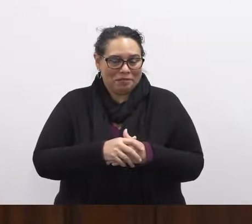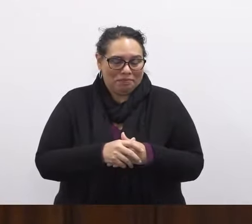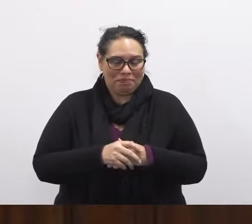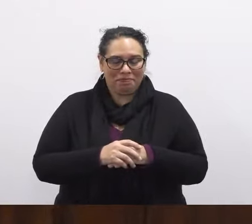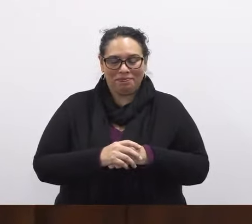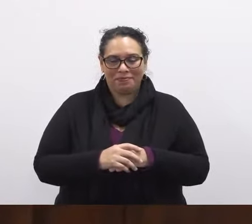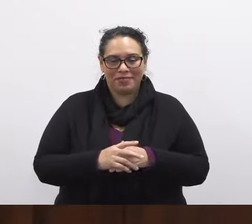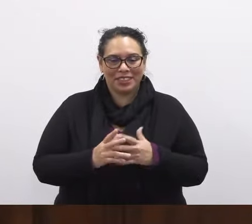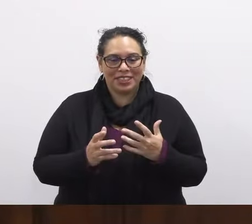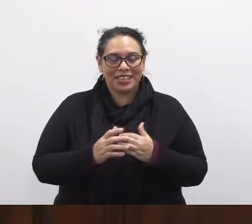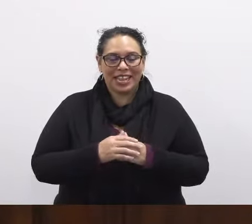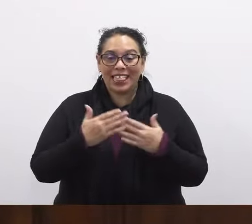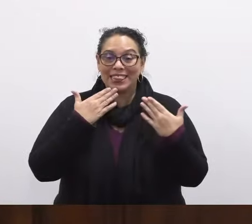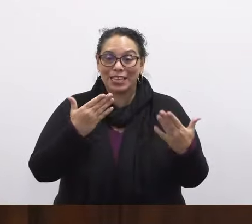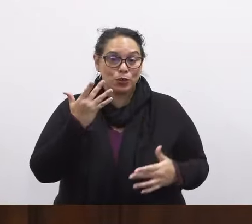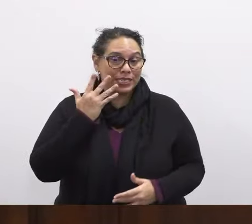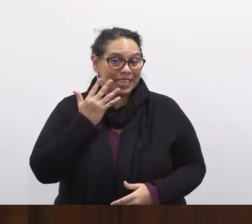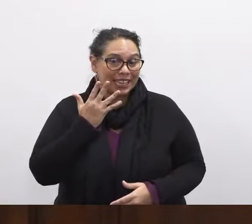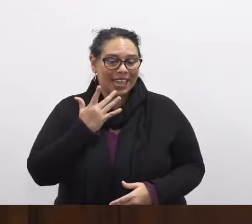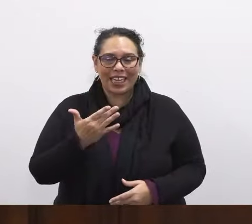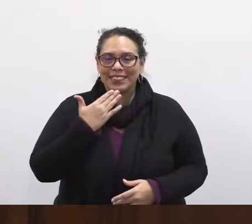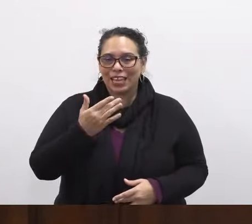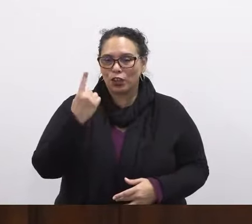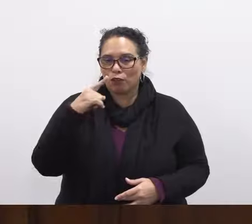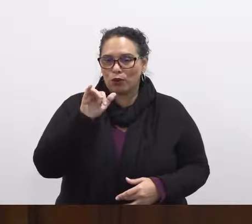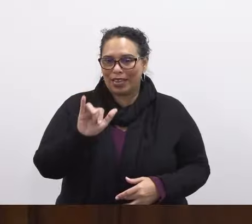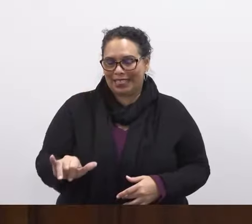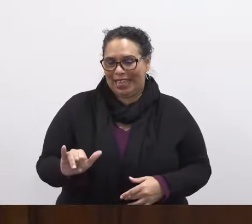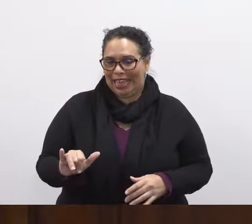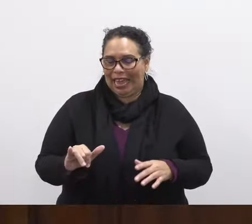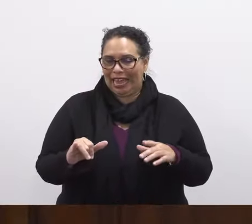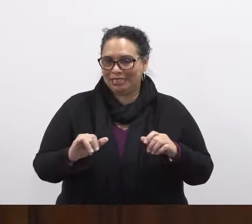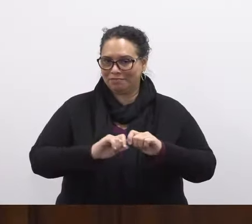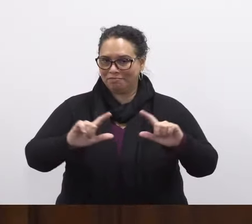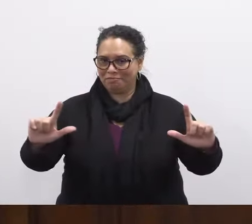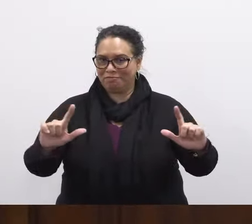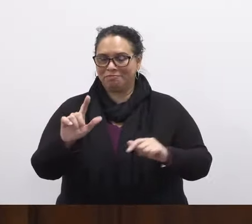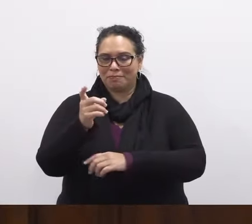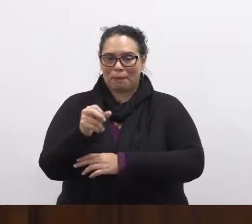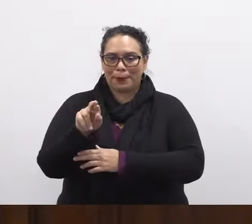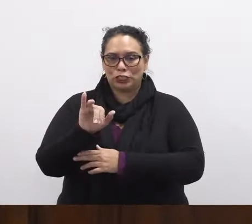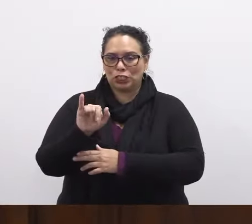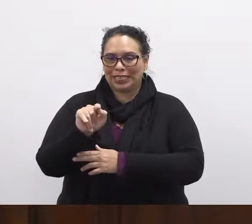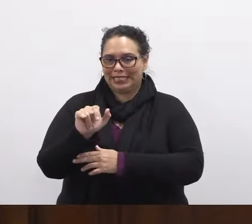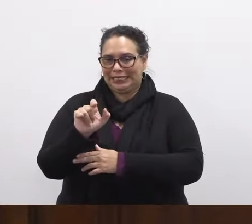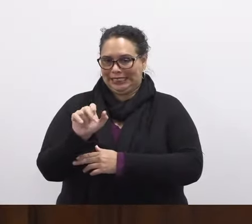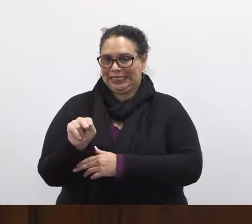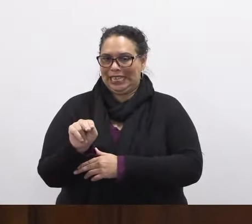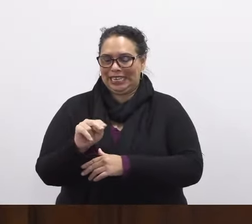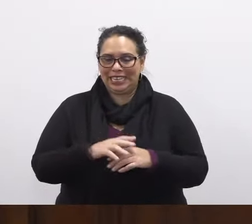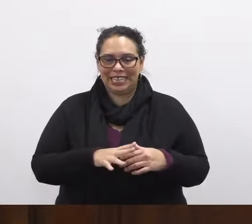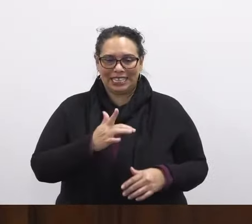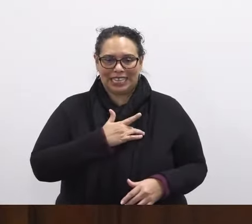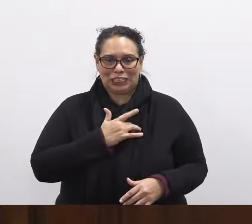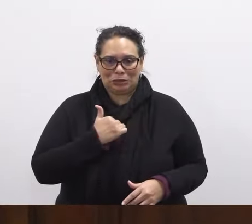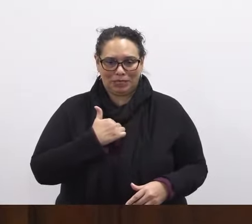Thank you, Cynthia and thank you for that feature. Mr. Itson, that touched me today.